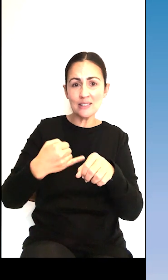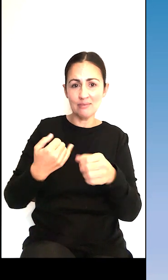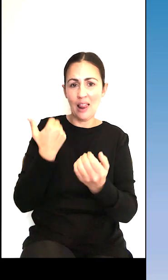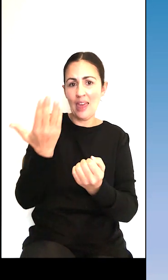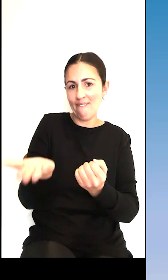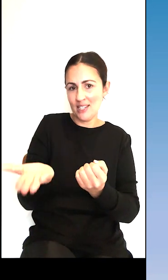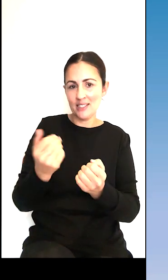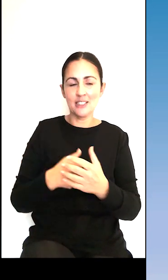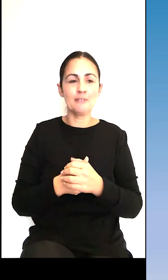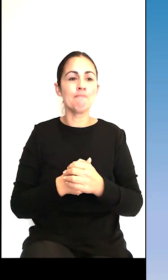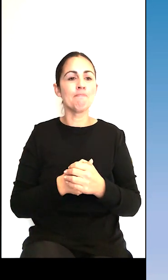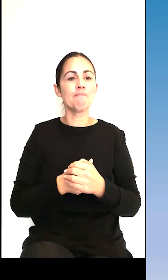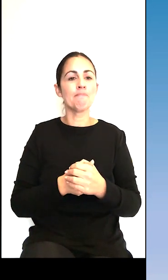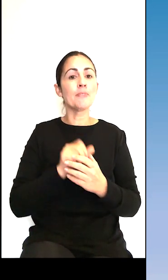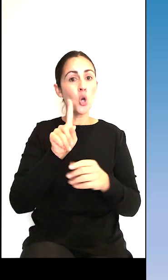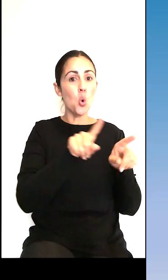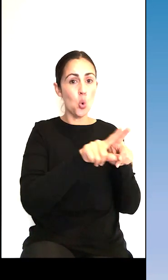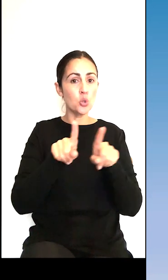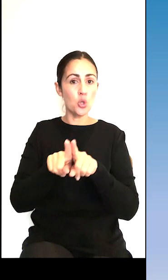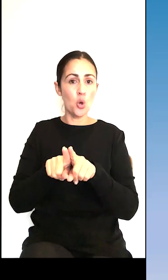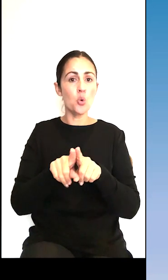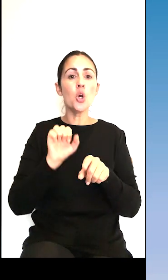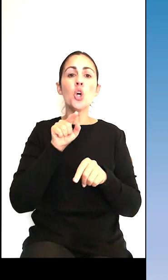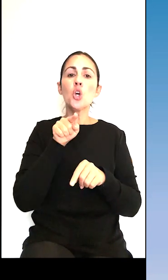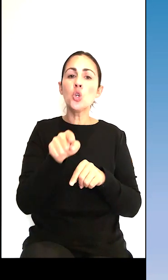it can be a good idea to carry a wallet card when you're out and about,